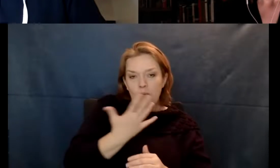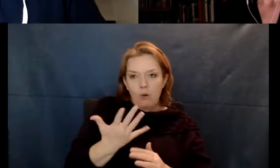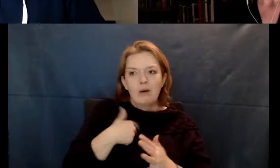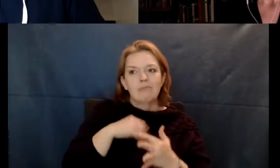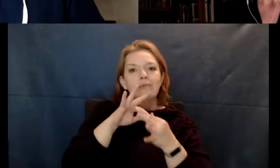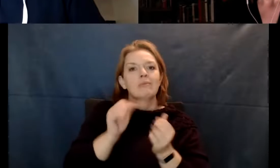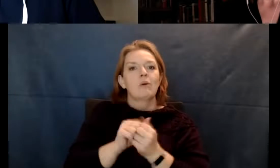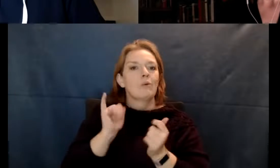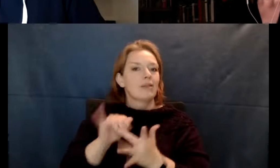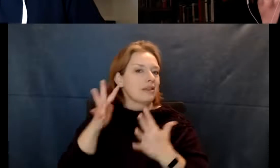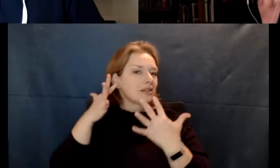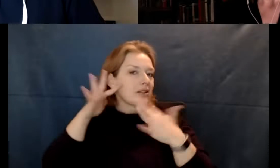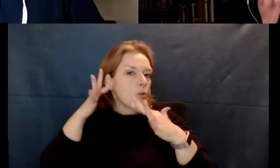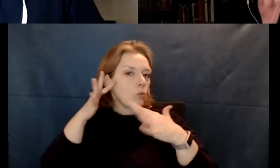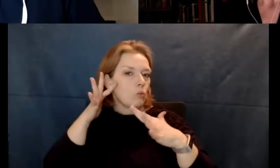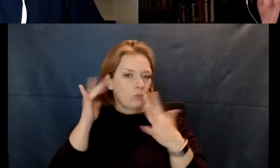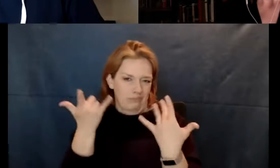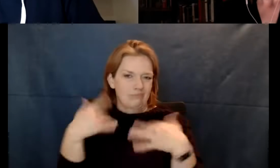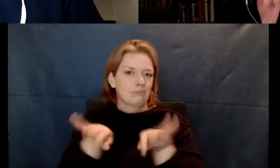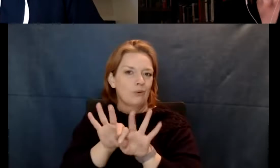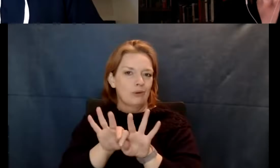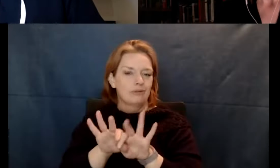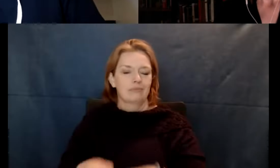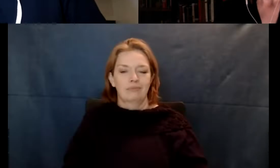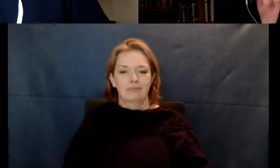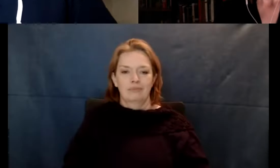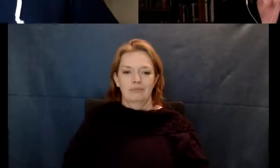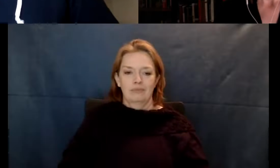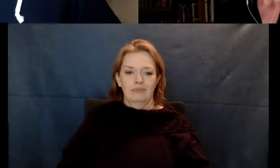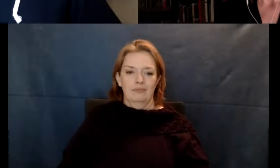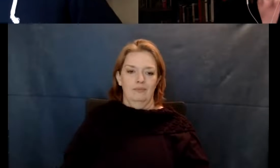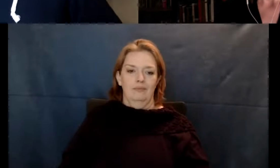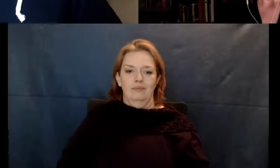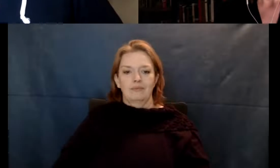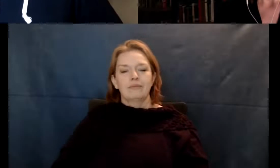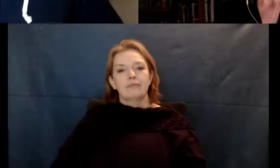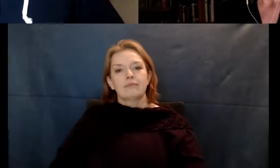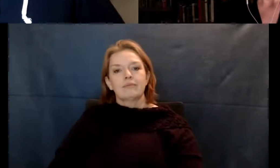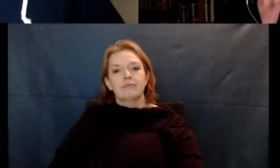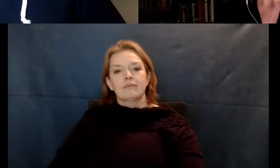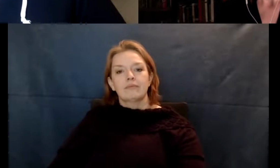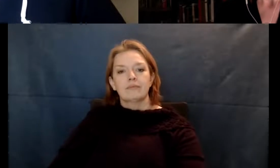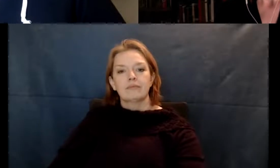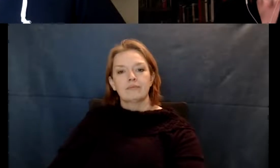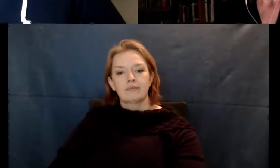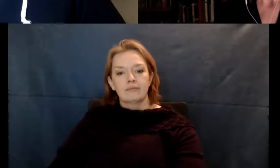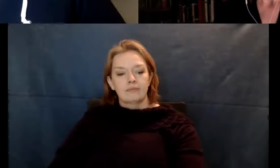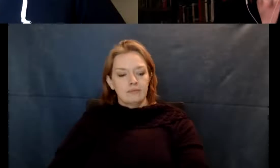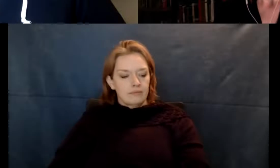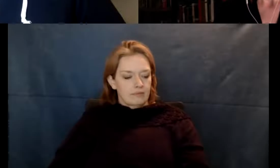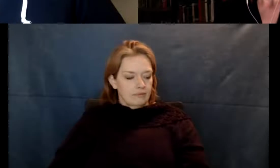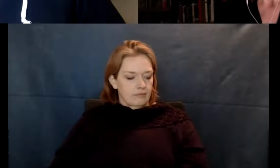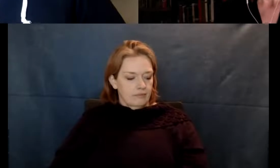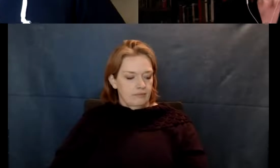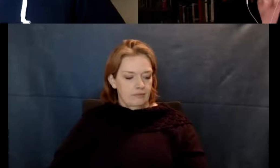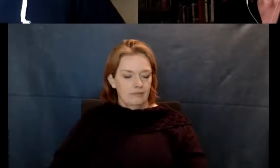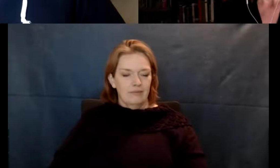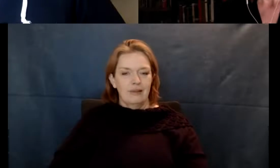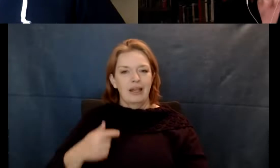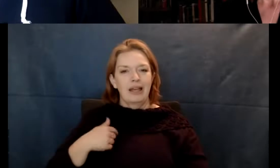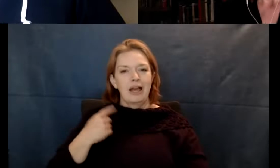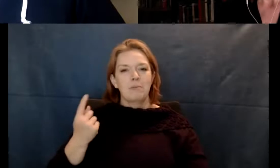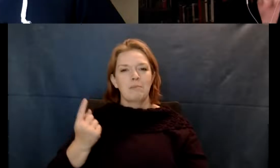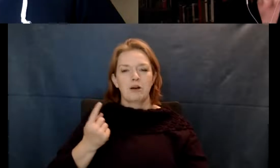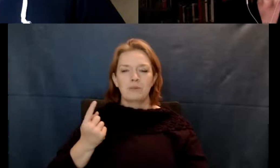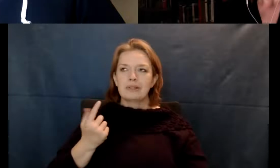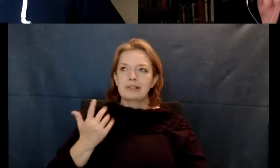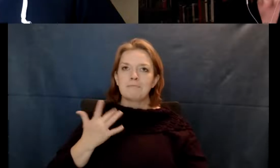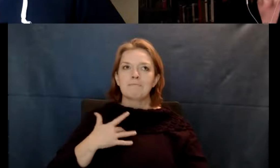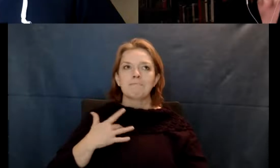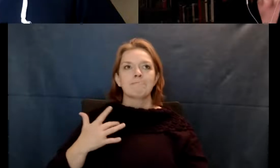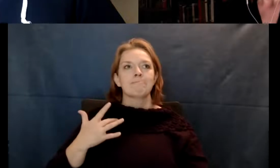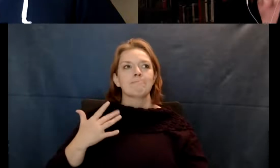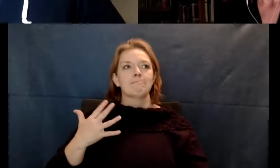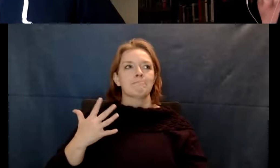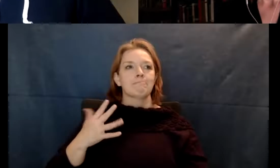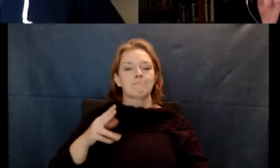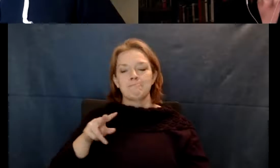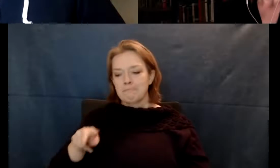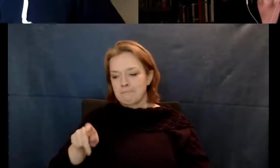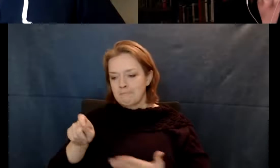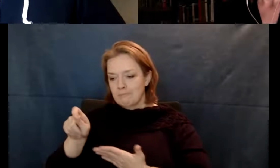poems, and so I'm always going back and forth between the two and recognizing those resemblances